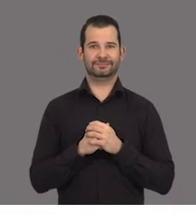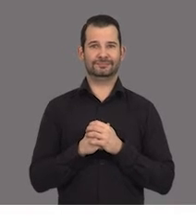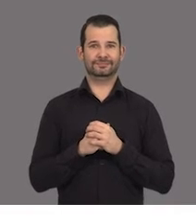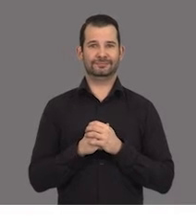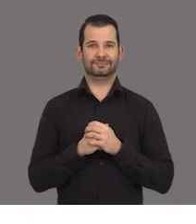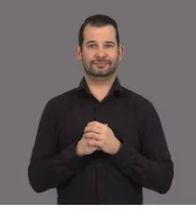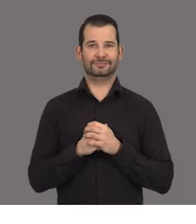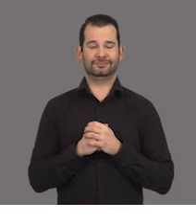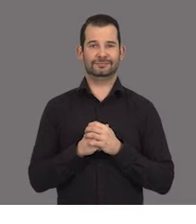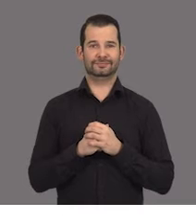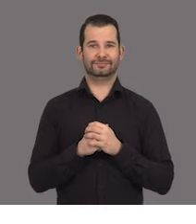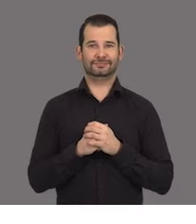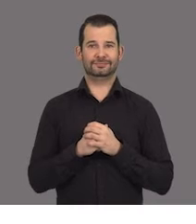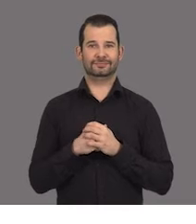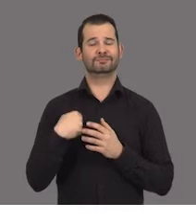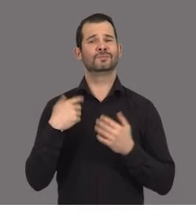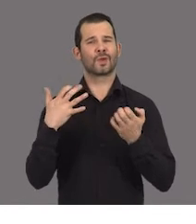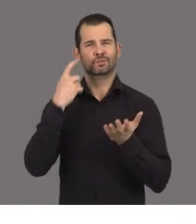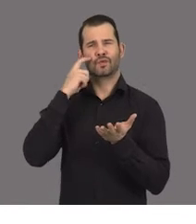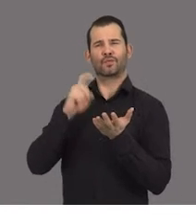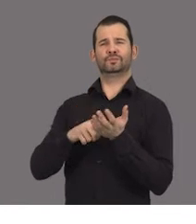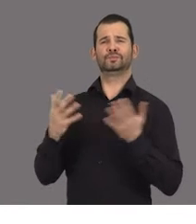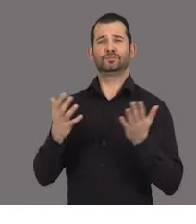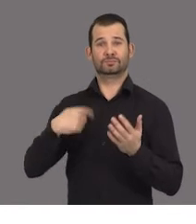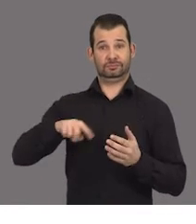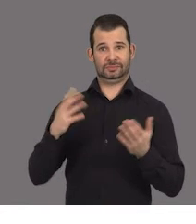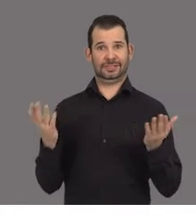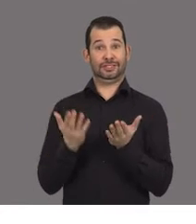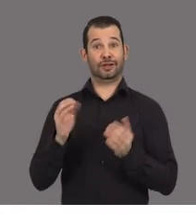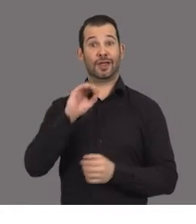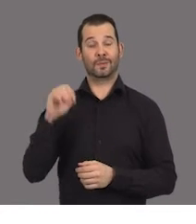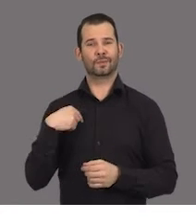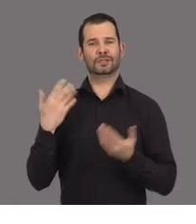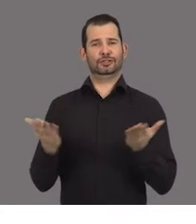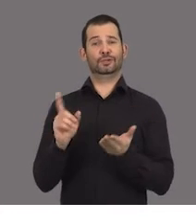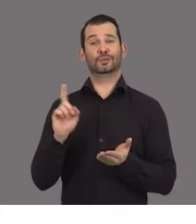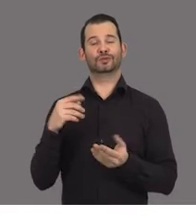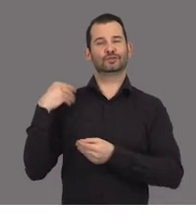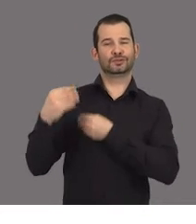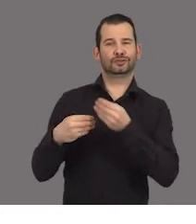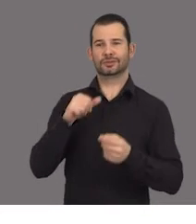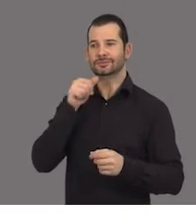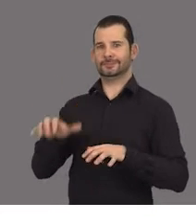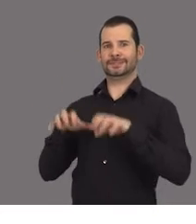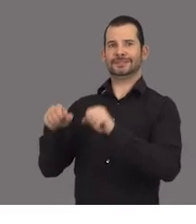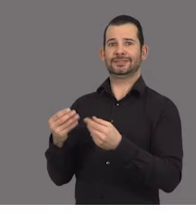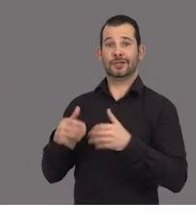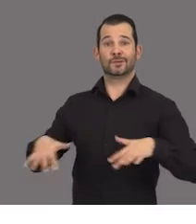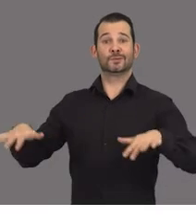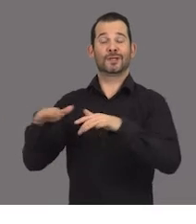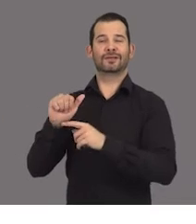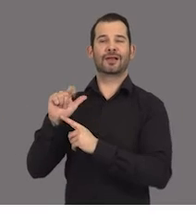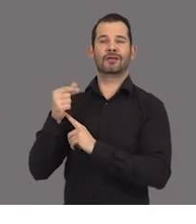I would like acknowledge that here in Ottawa we are on the traditional and unceded territory of the Algonquin Anishinaabeg People.